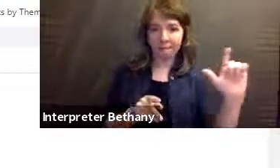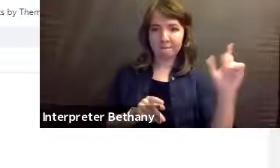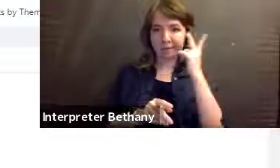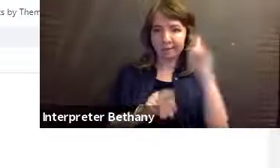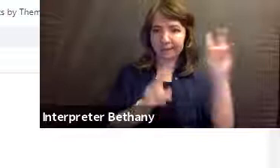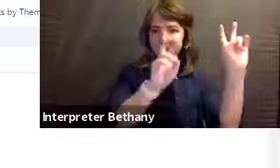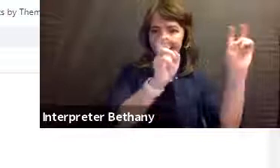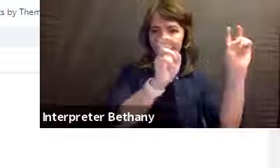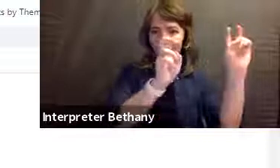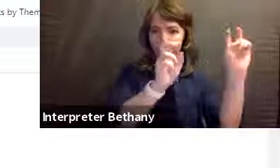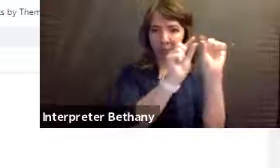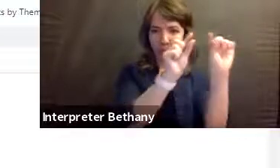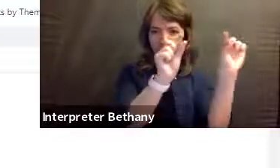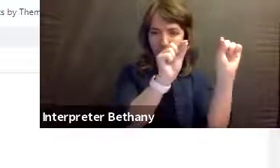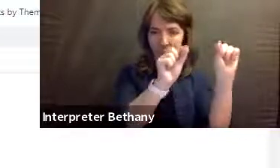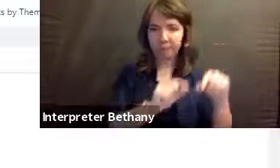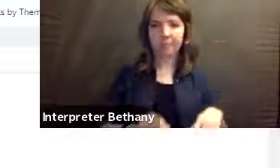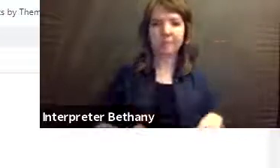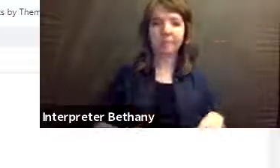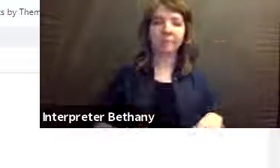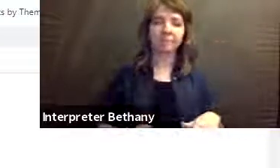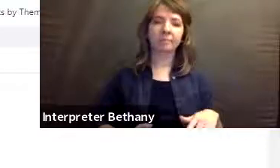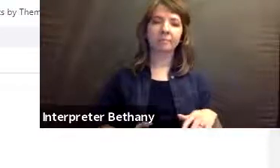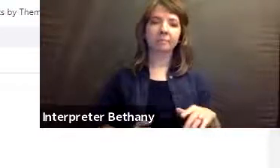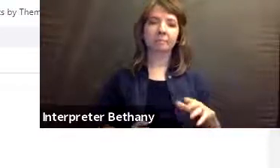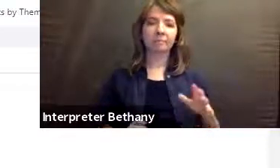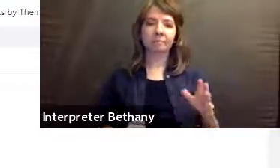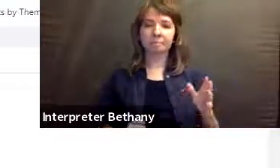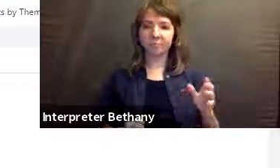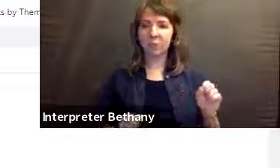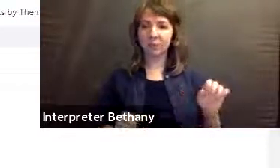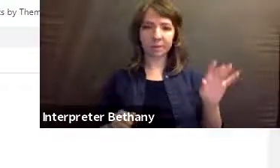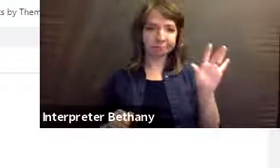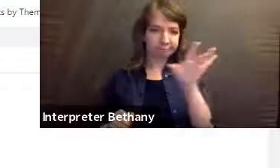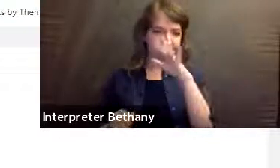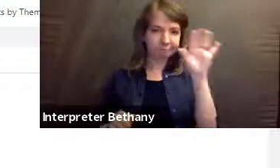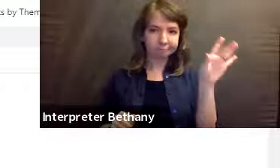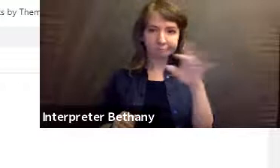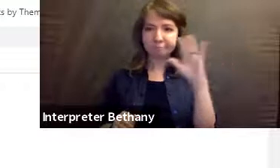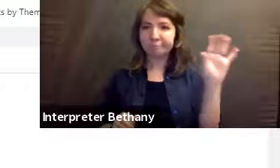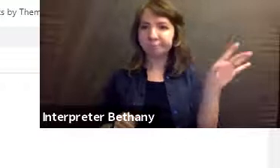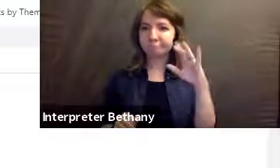Linda Kobashigawa: And a lot of the tabs that will show up so you can go through. Students can go through that award winning